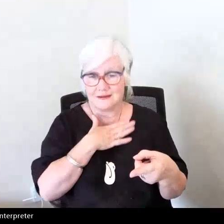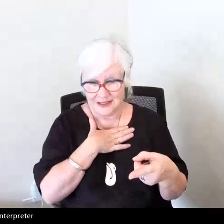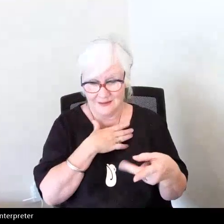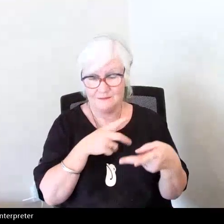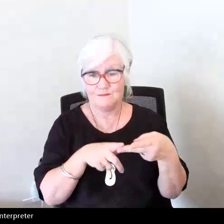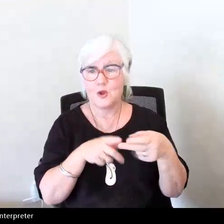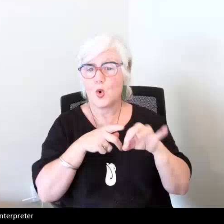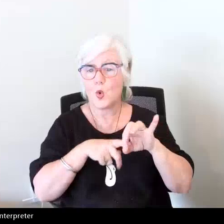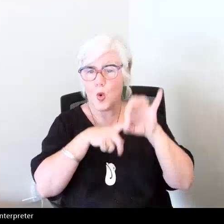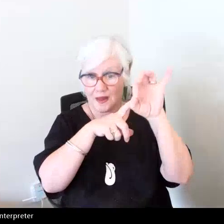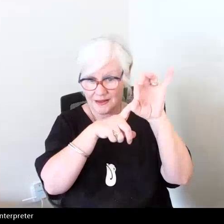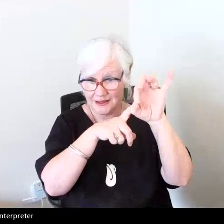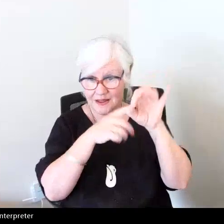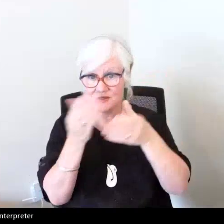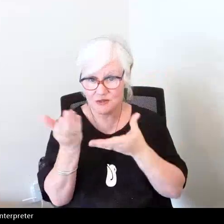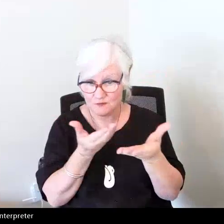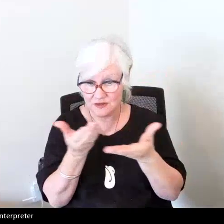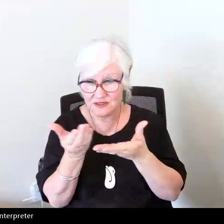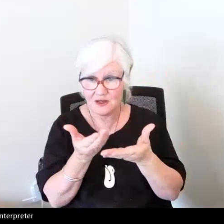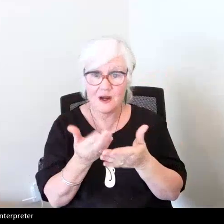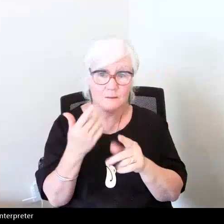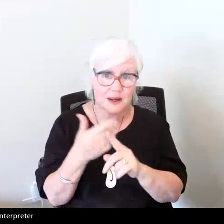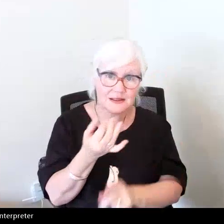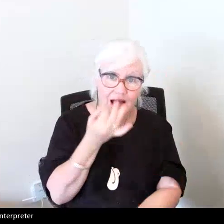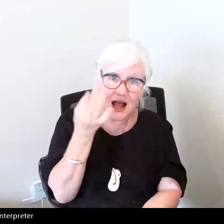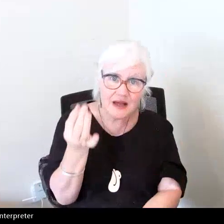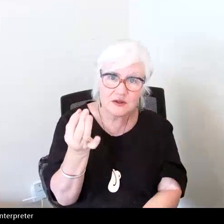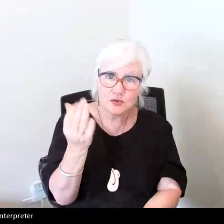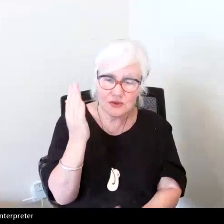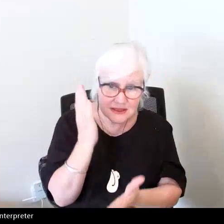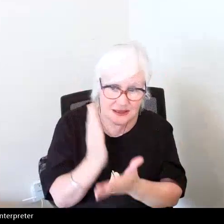and are they living a good life? That's the three themes which we're looking for.